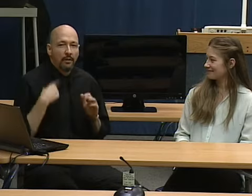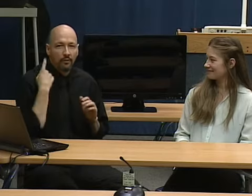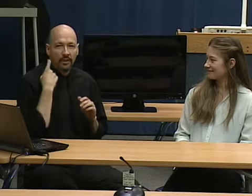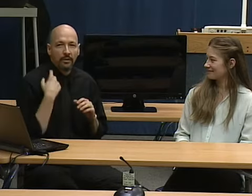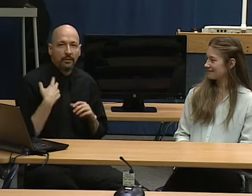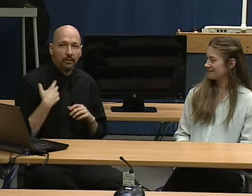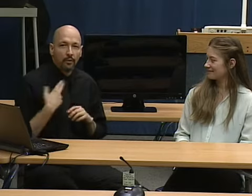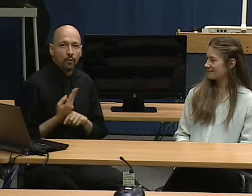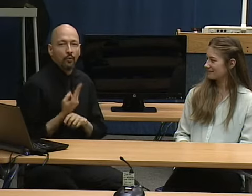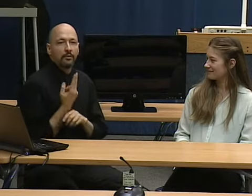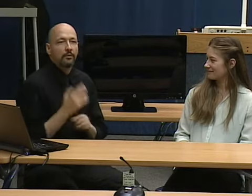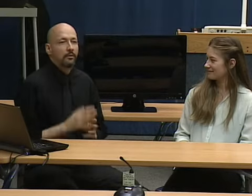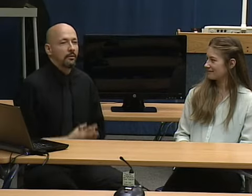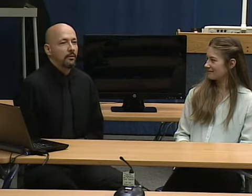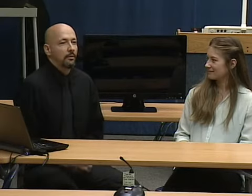What's that principle that we just used?